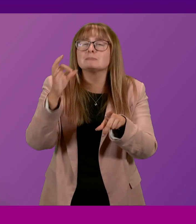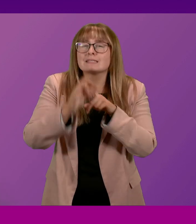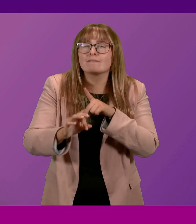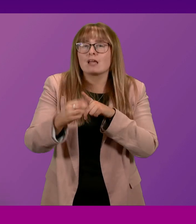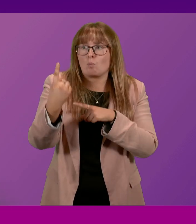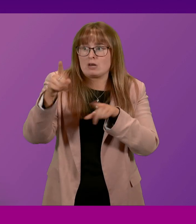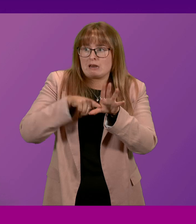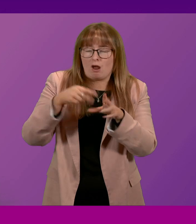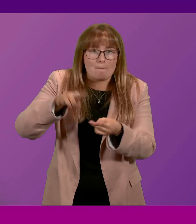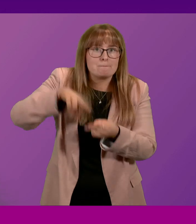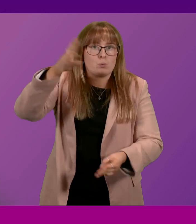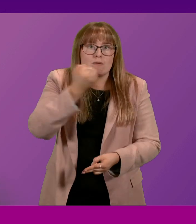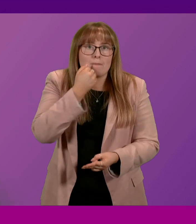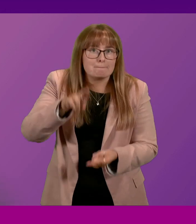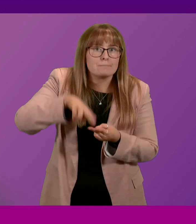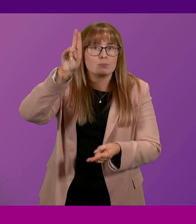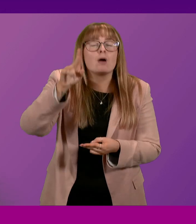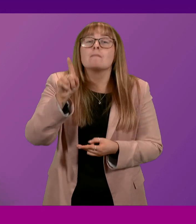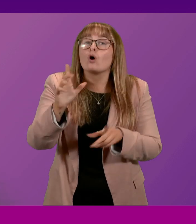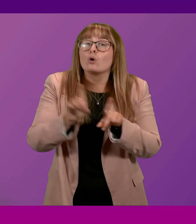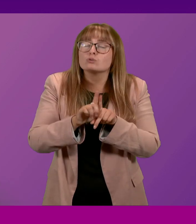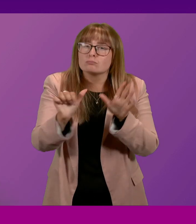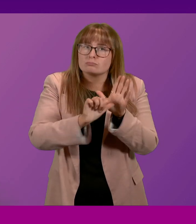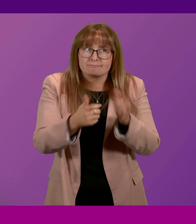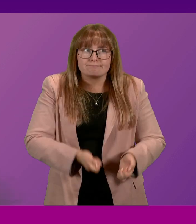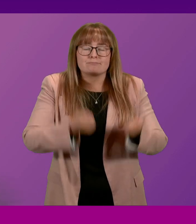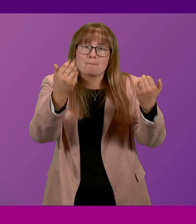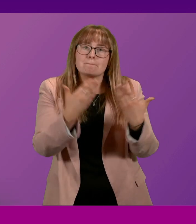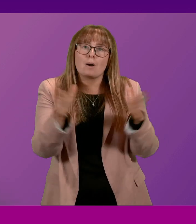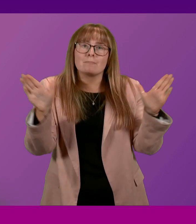However, all that said, the issues that have been raised publicly about the climate